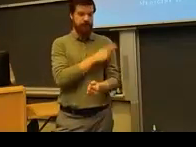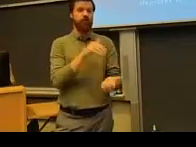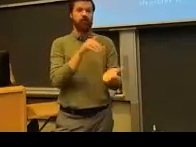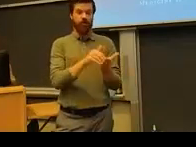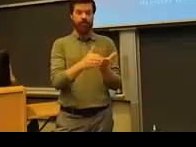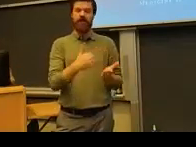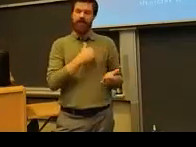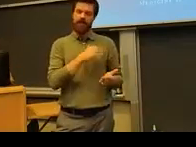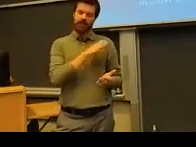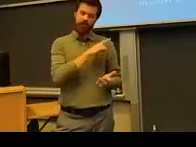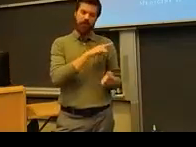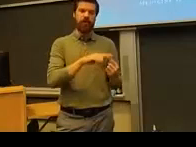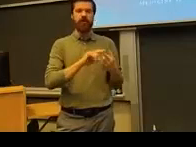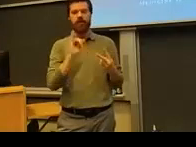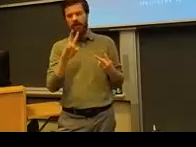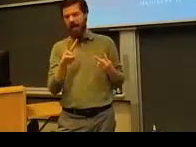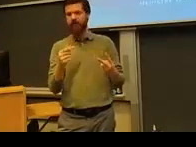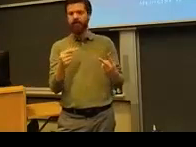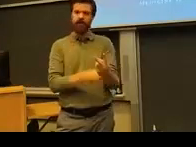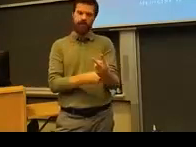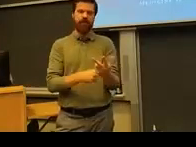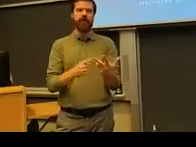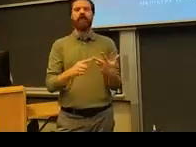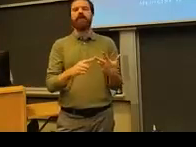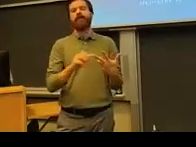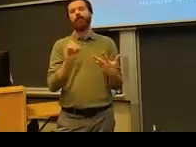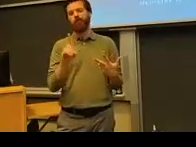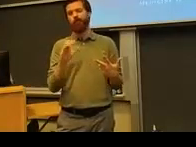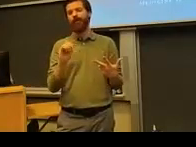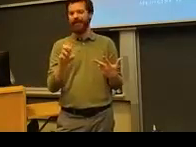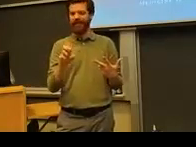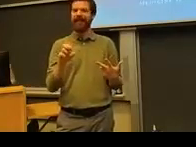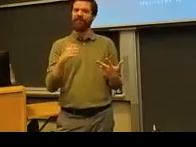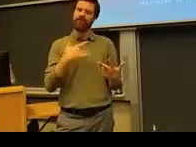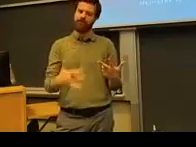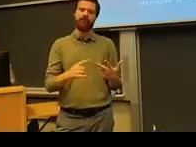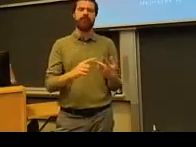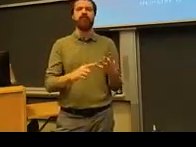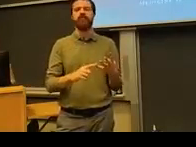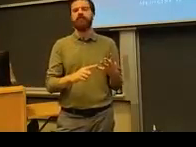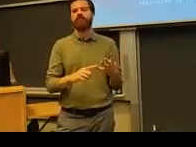lines IV the IVs um they'll require wound care pretty extensive um and then on top of that we